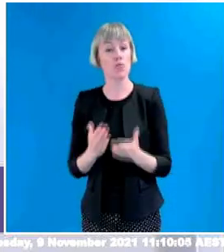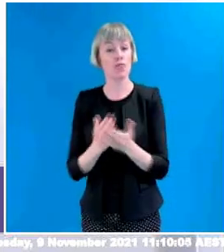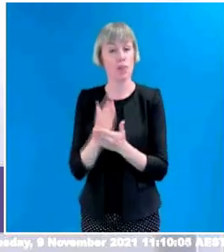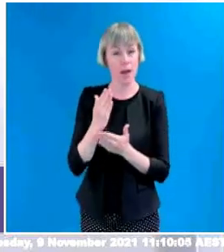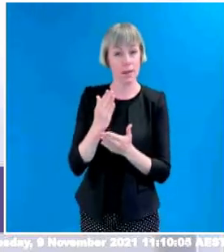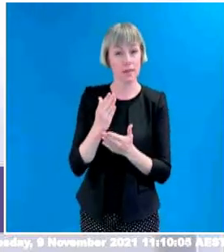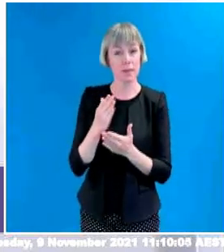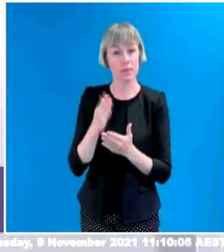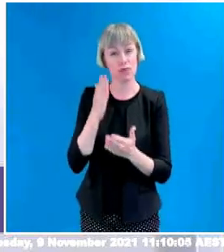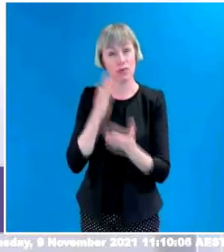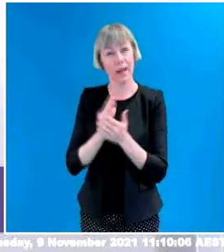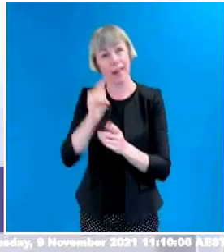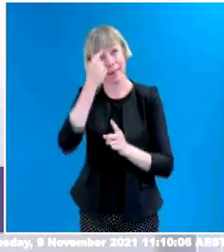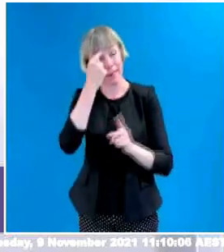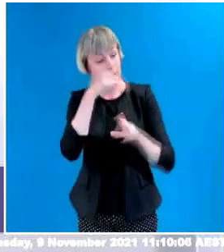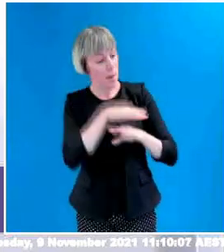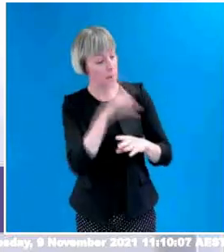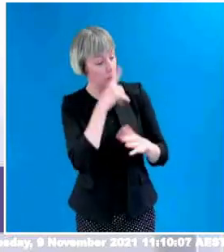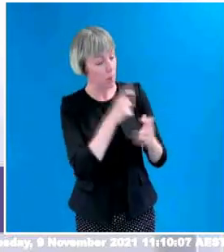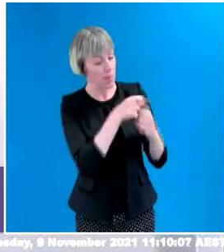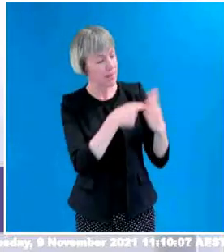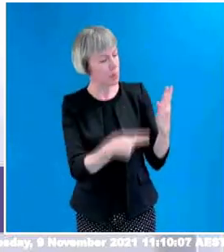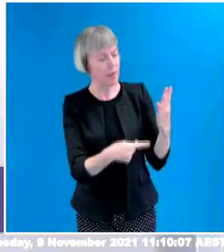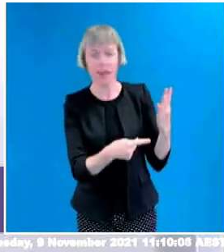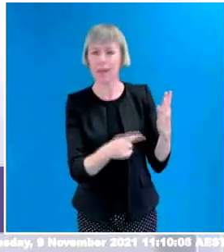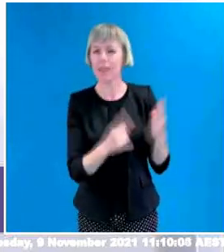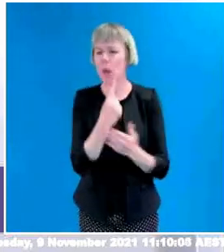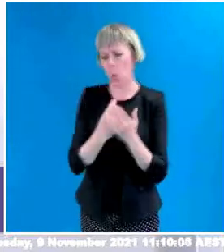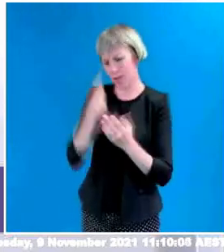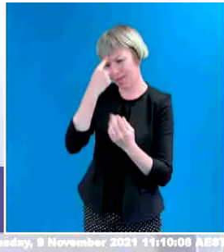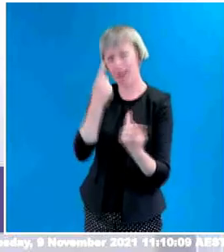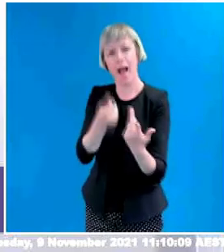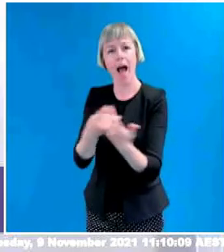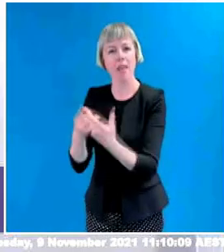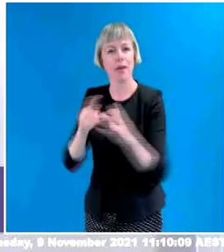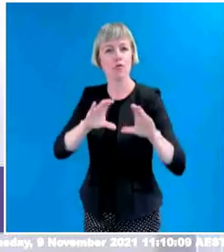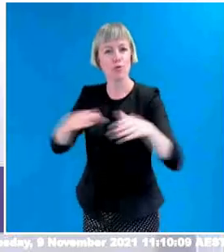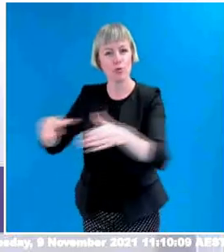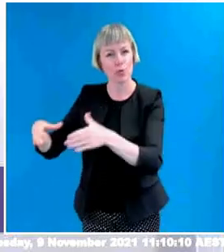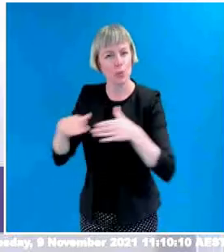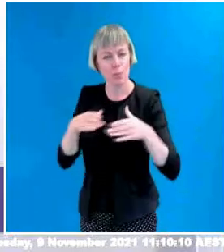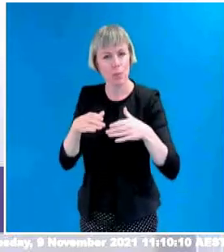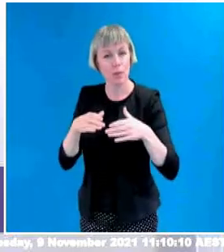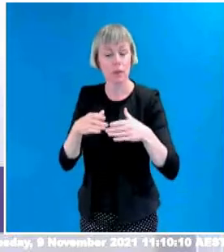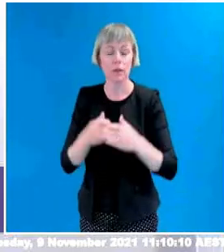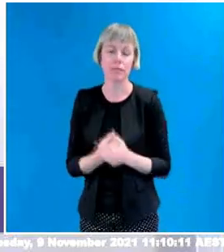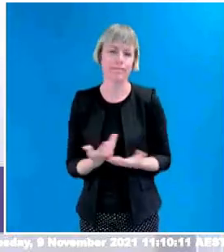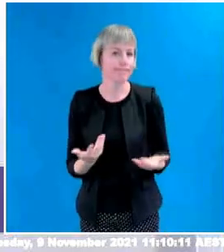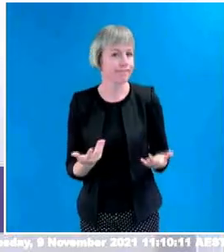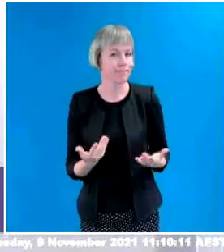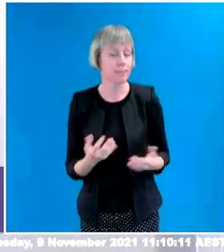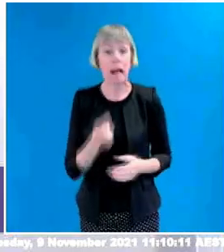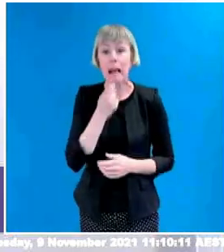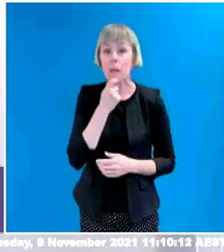these rights, yet there is a great need to. So there's a generic assumption that they are relevant to the rights of